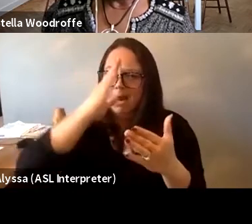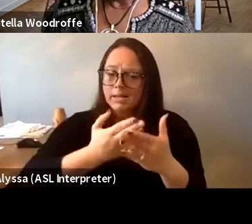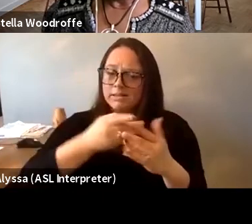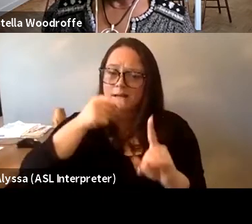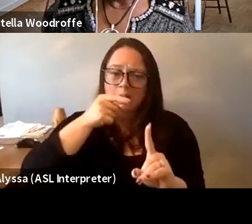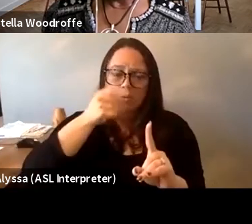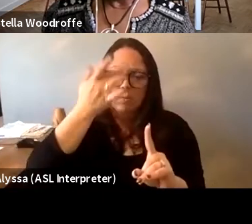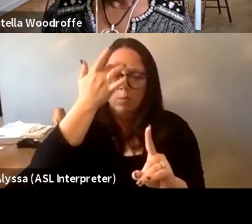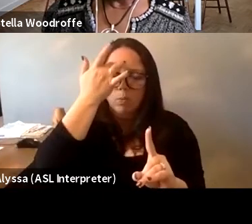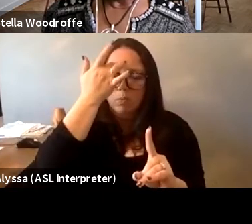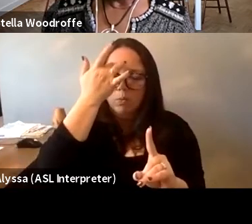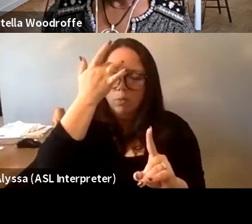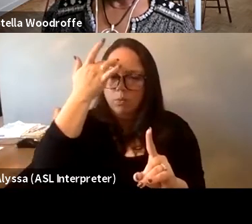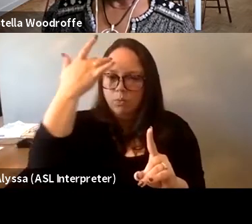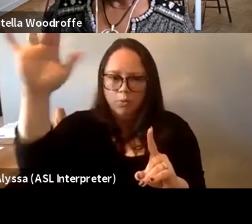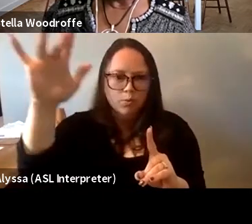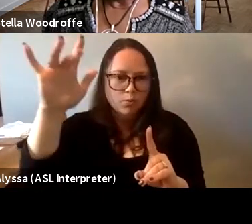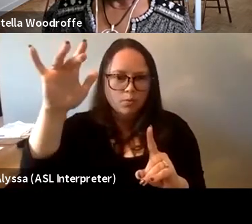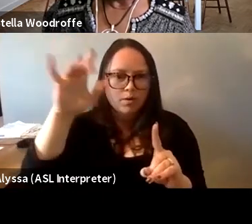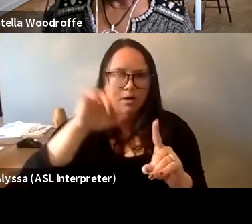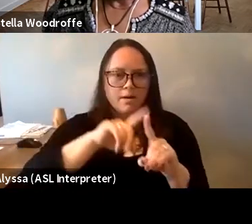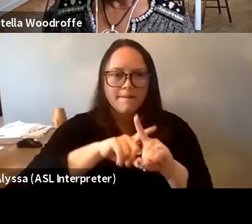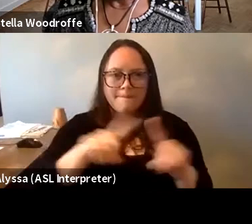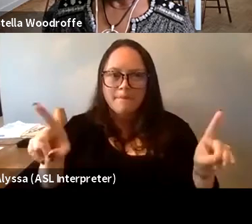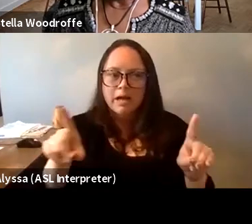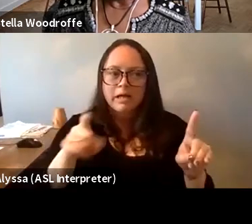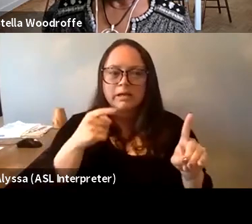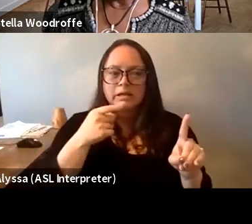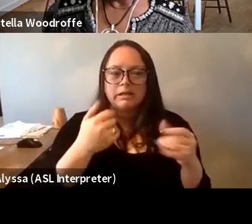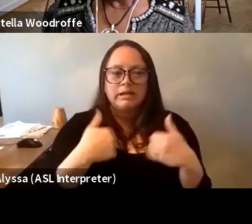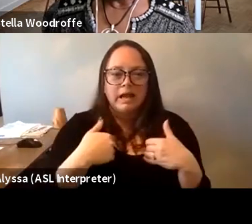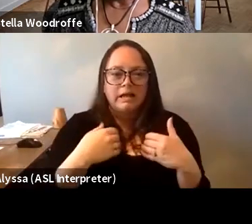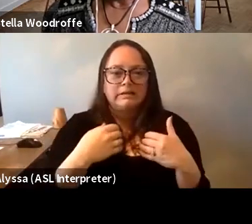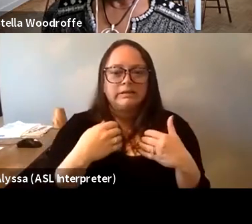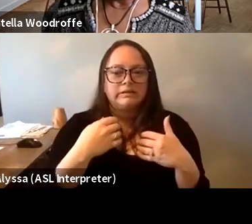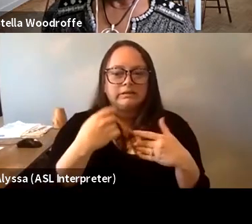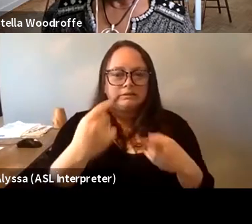But he has a lot of time expressing him himself, to his